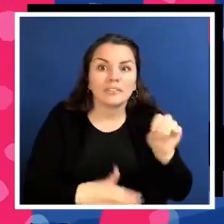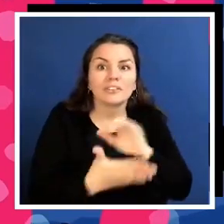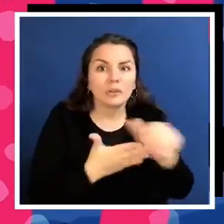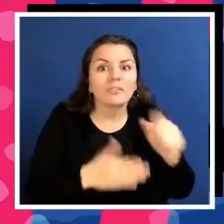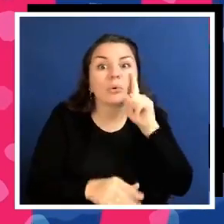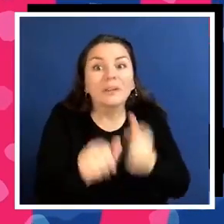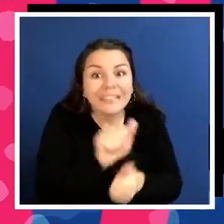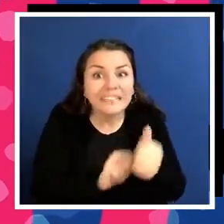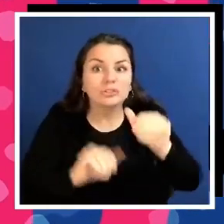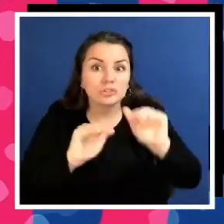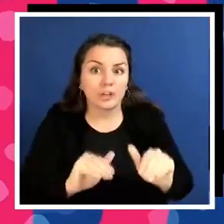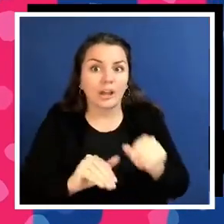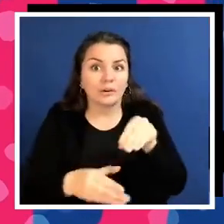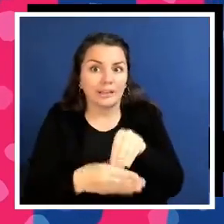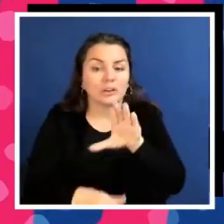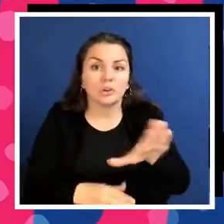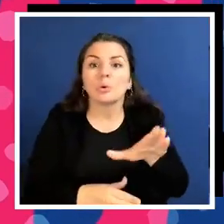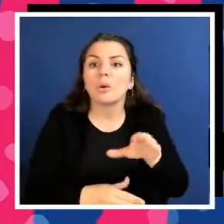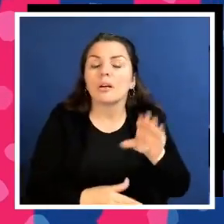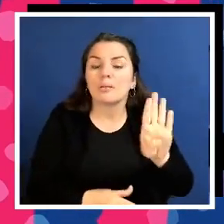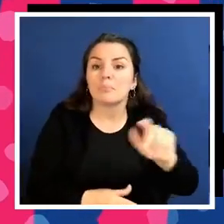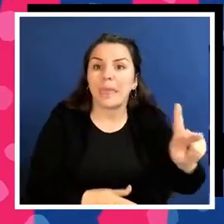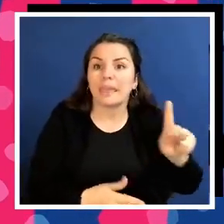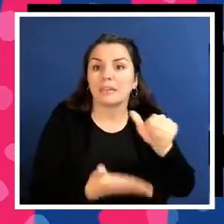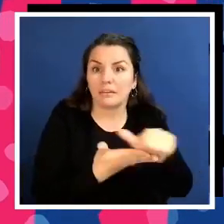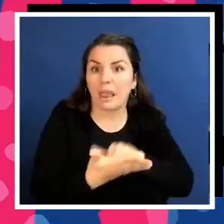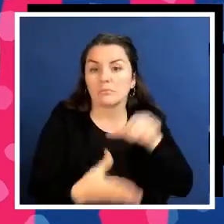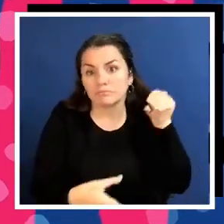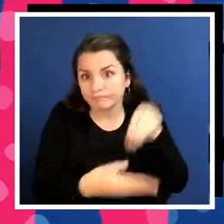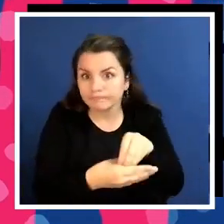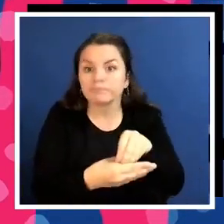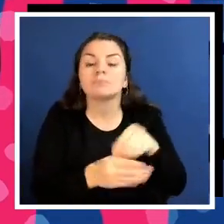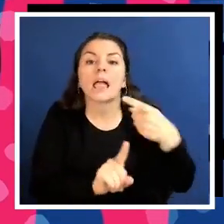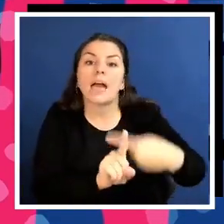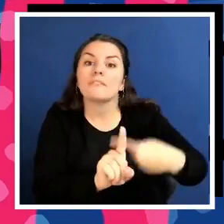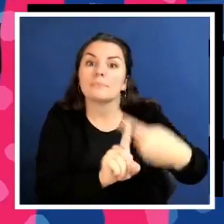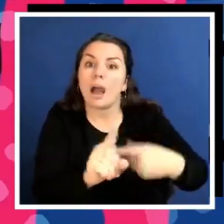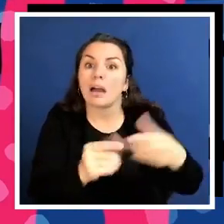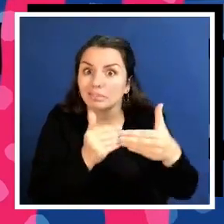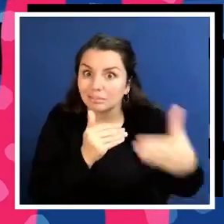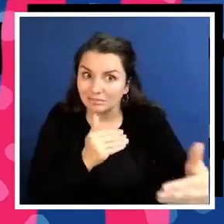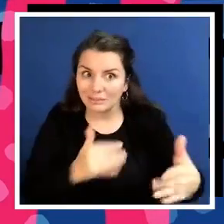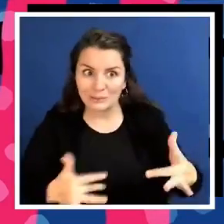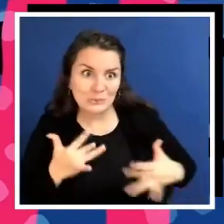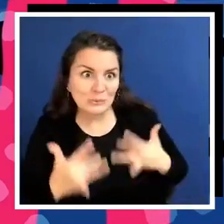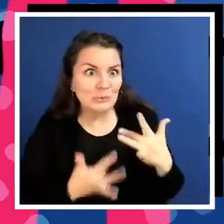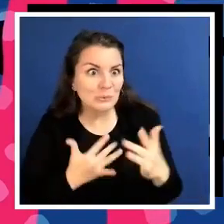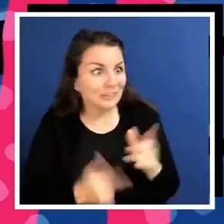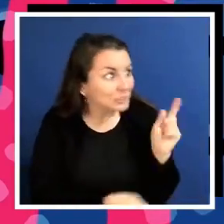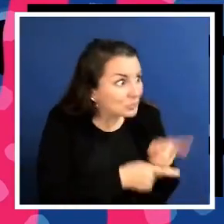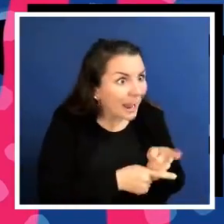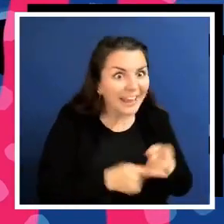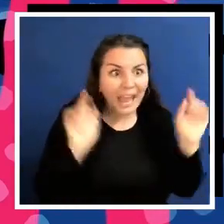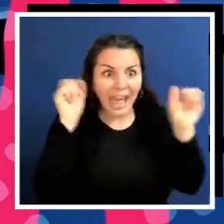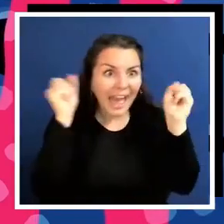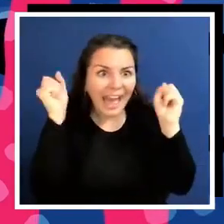CREDIT WILL BE IN FULL EFFECT.